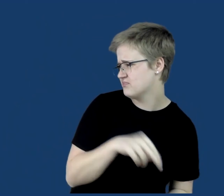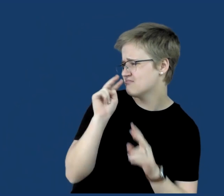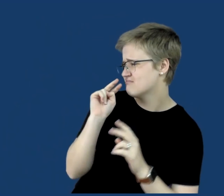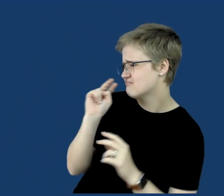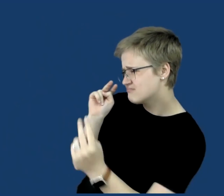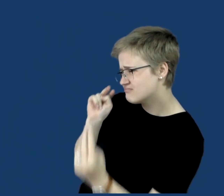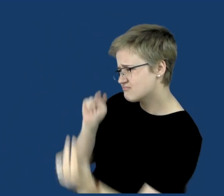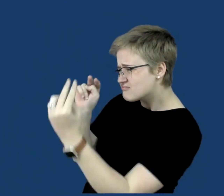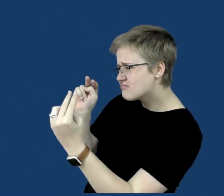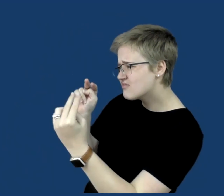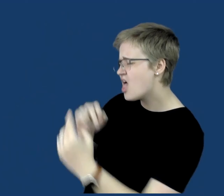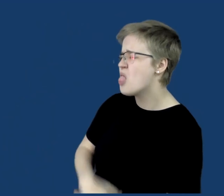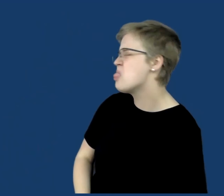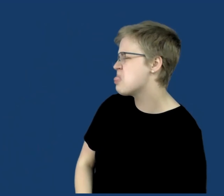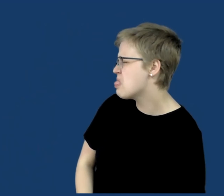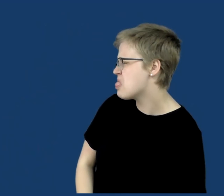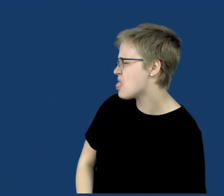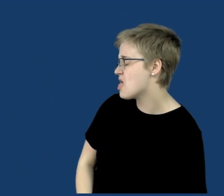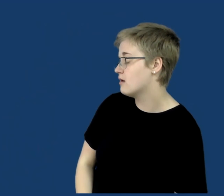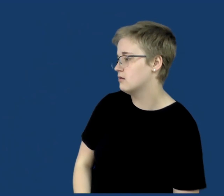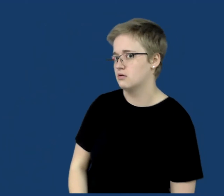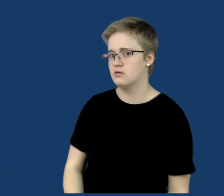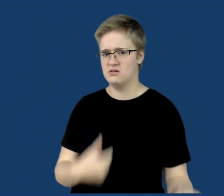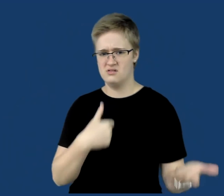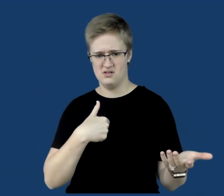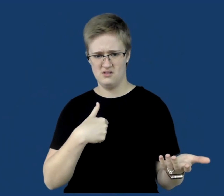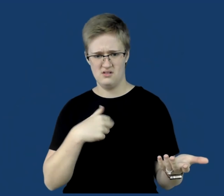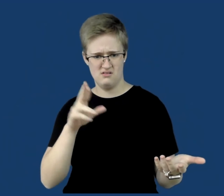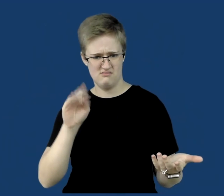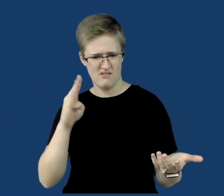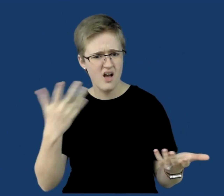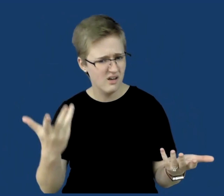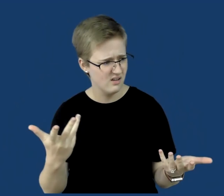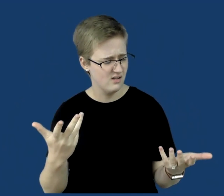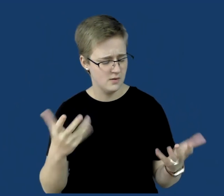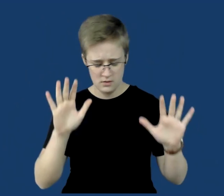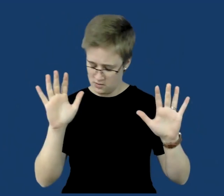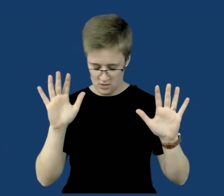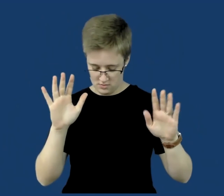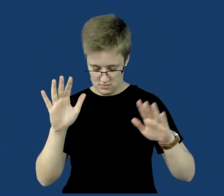Then she stuck her tongue out at him. Him! He shook his head and went back to his drawing.